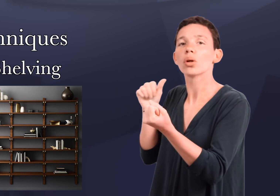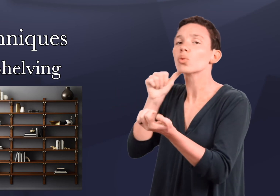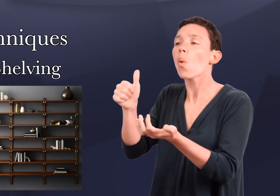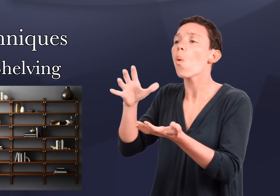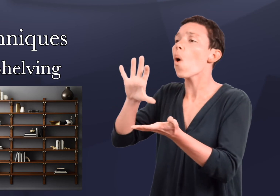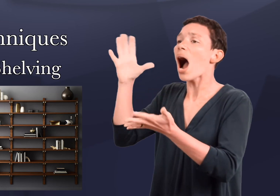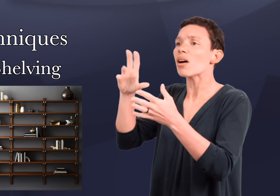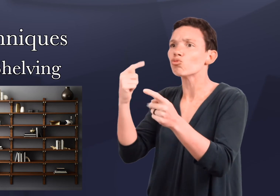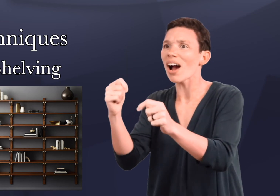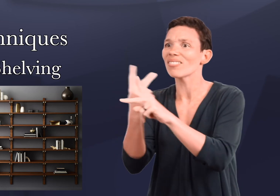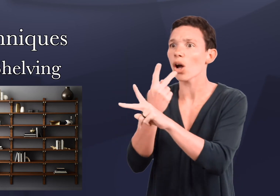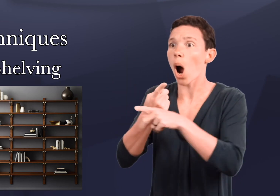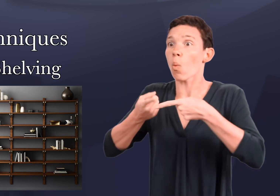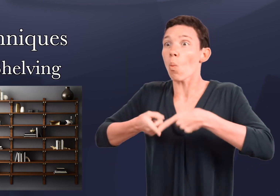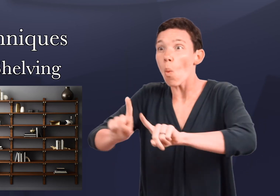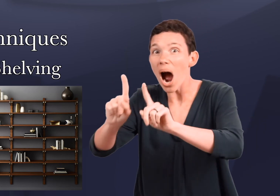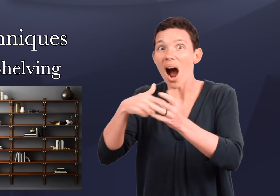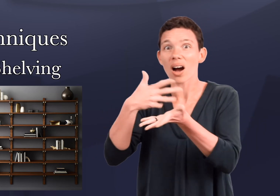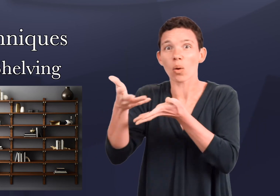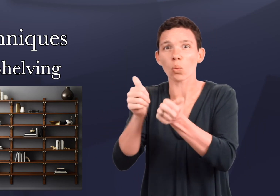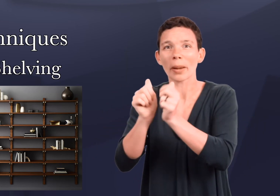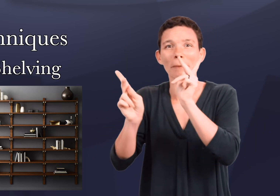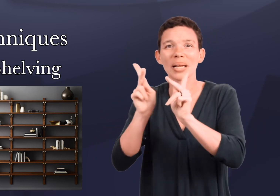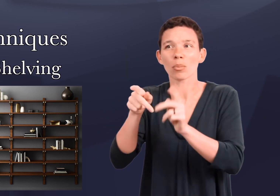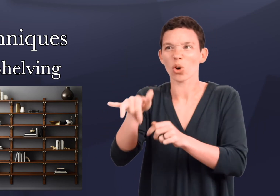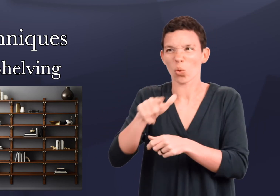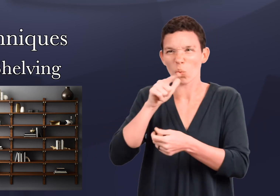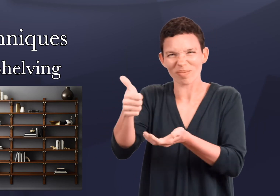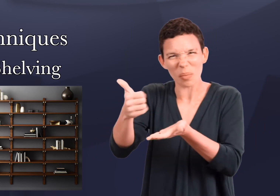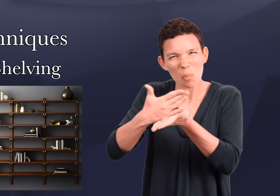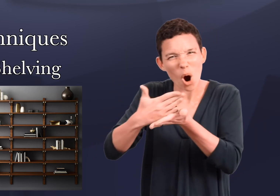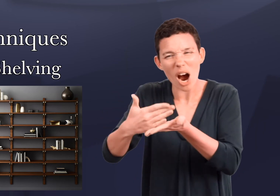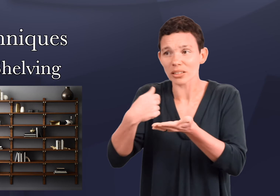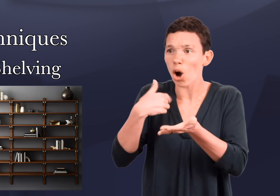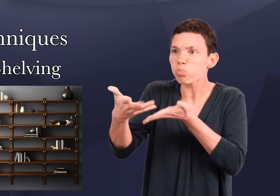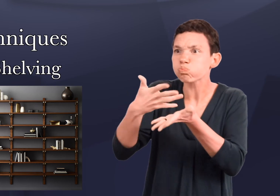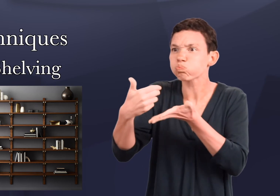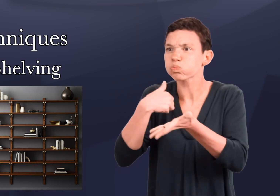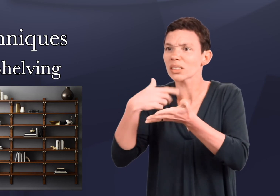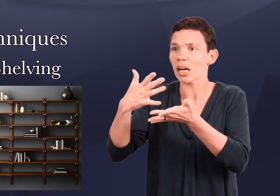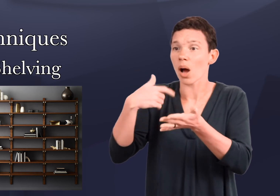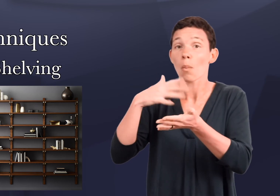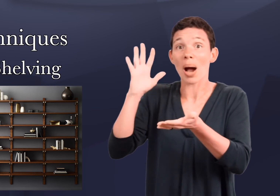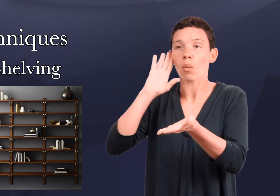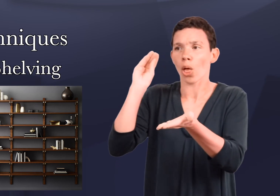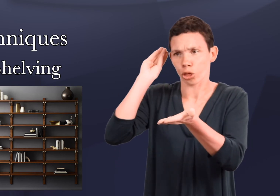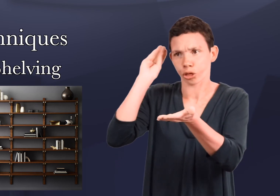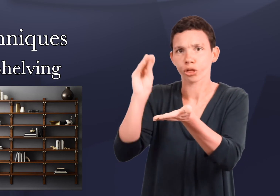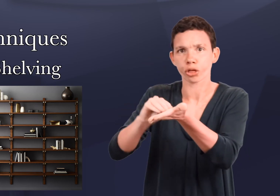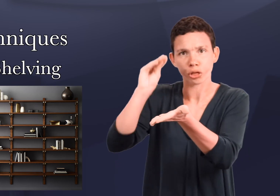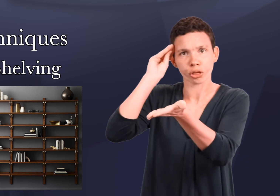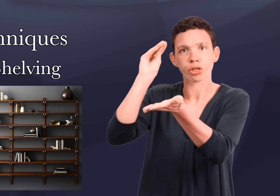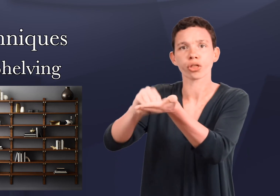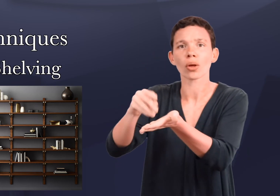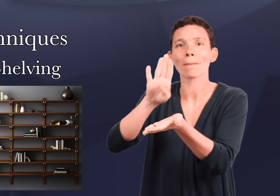Don't try to figure out the answers while working with the other people. This will only create bias and prejudices when I work with them.